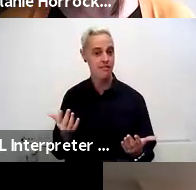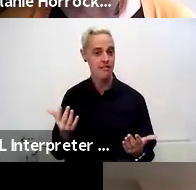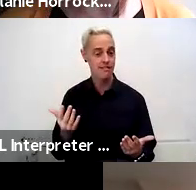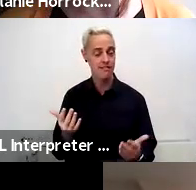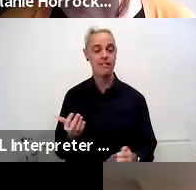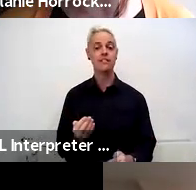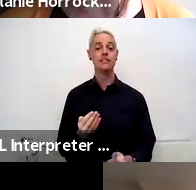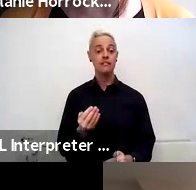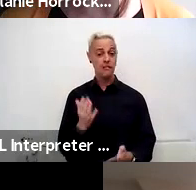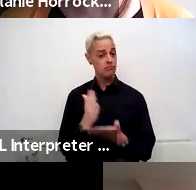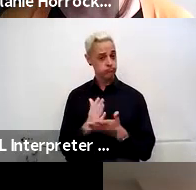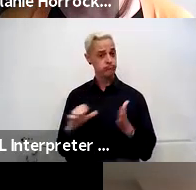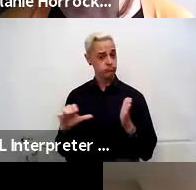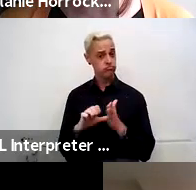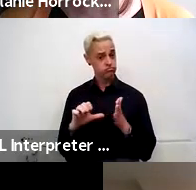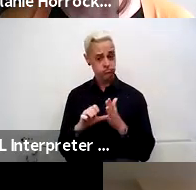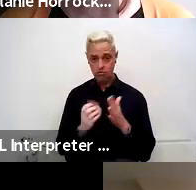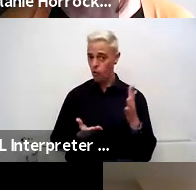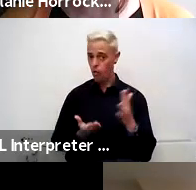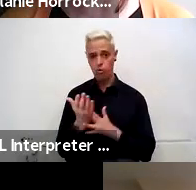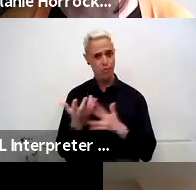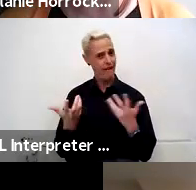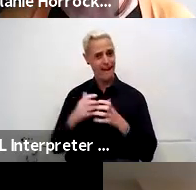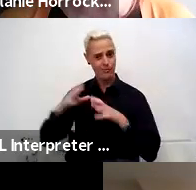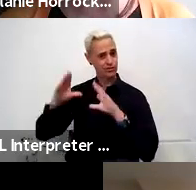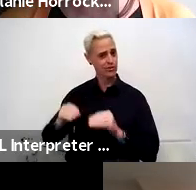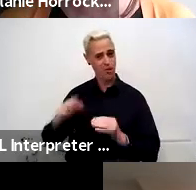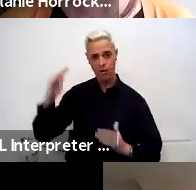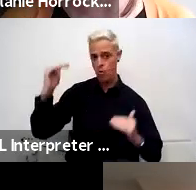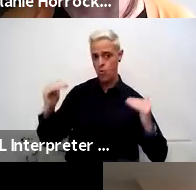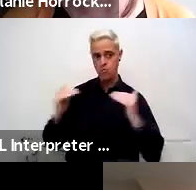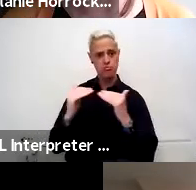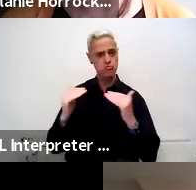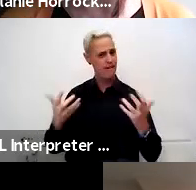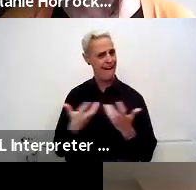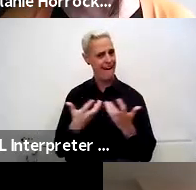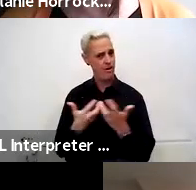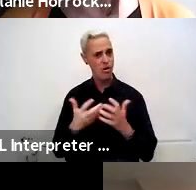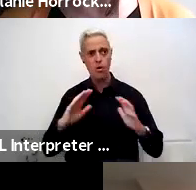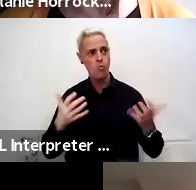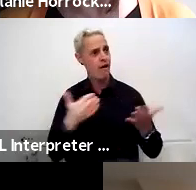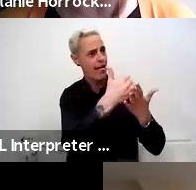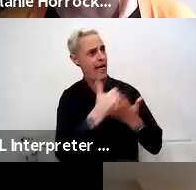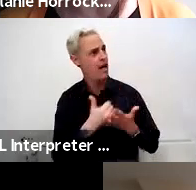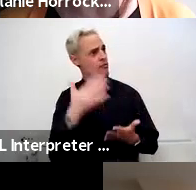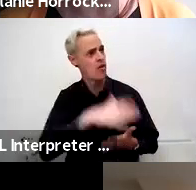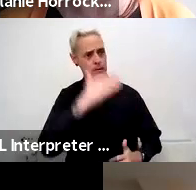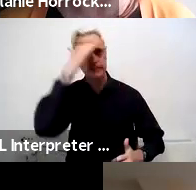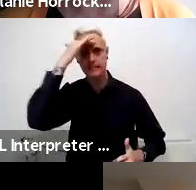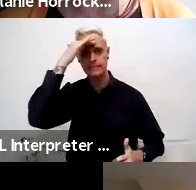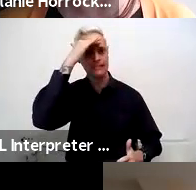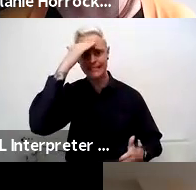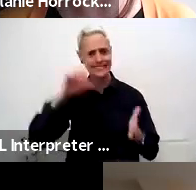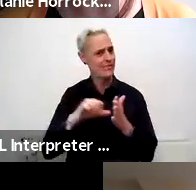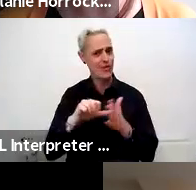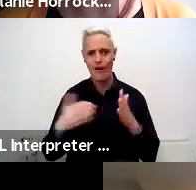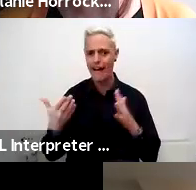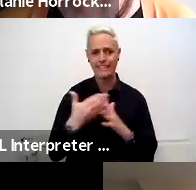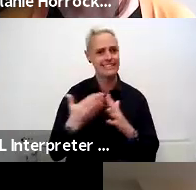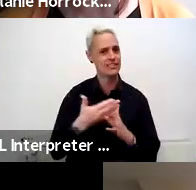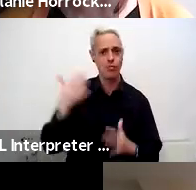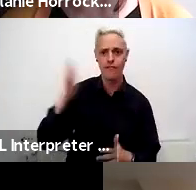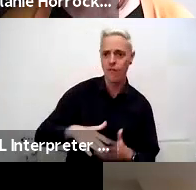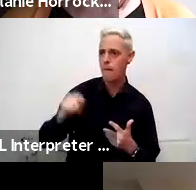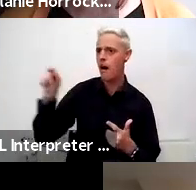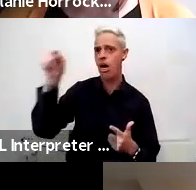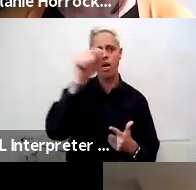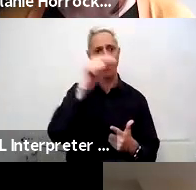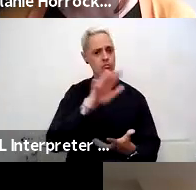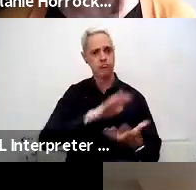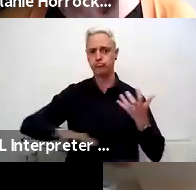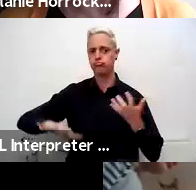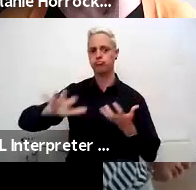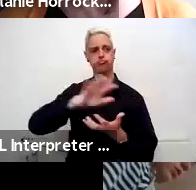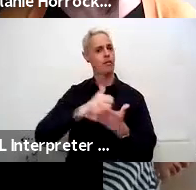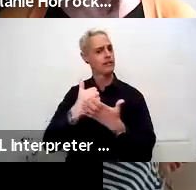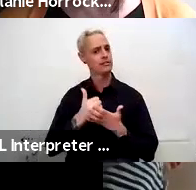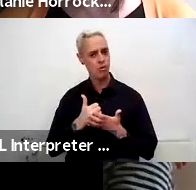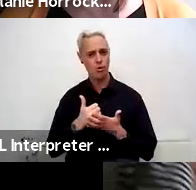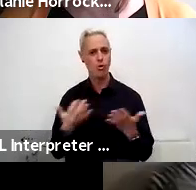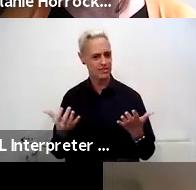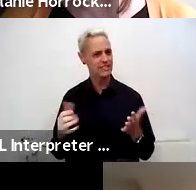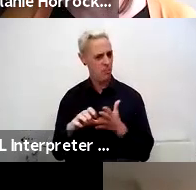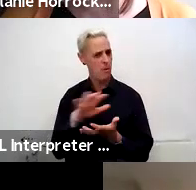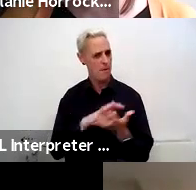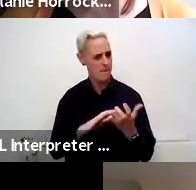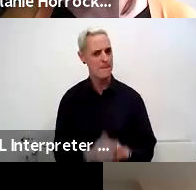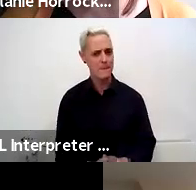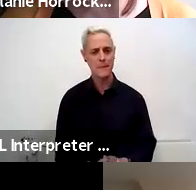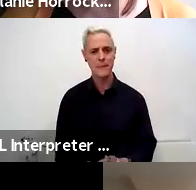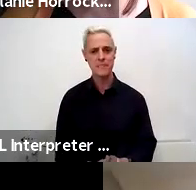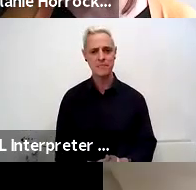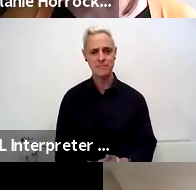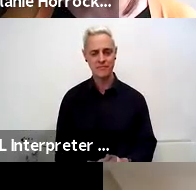And that's particularly hard to navigate and to find a way around when the may or may not be help available and out there but it's really hard to access it's really hard to understand where to get that help and it's really hard to get that support and